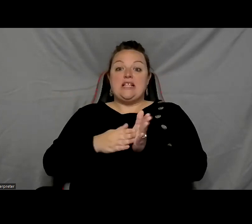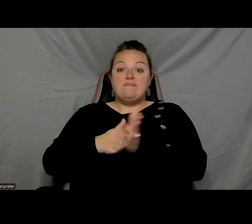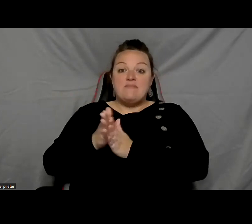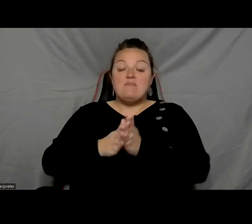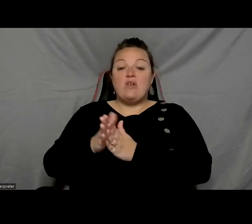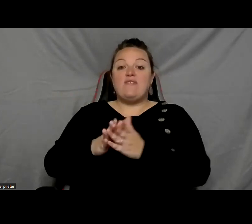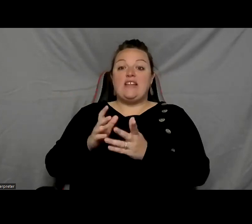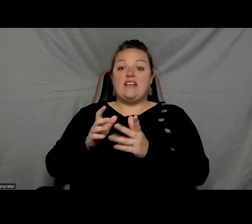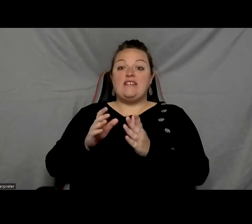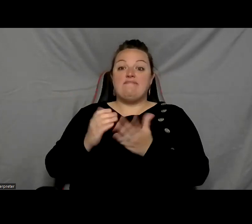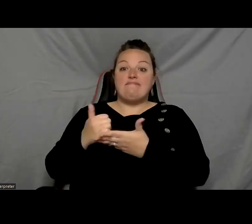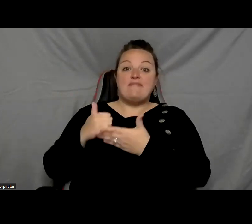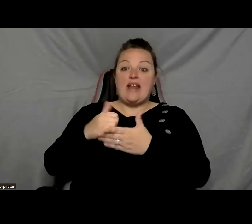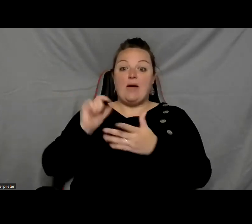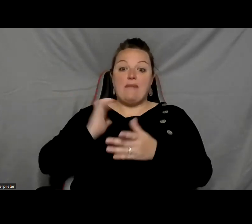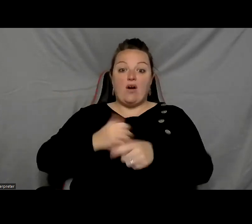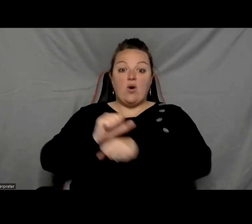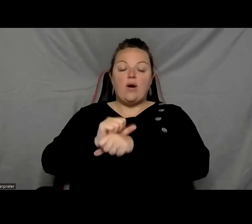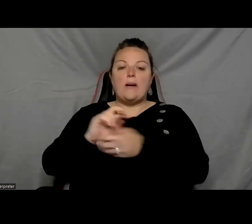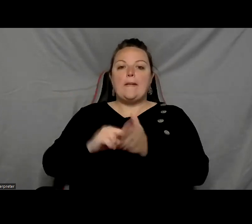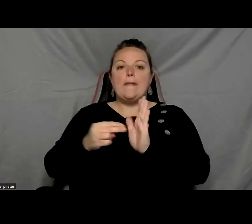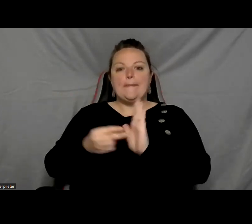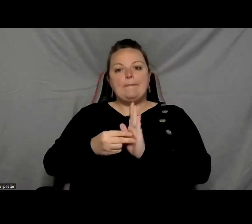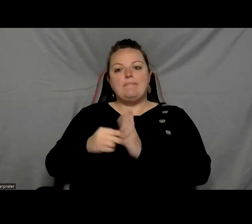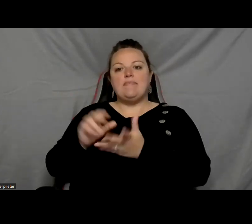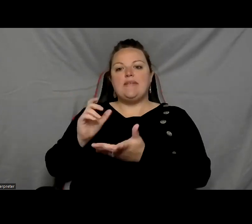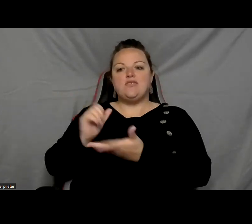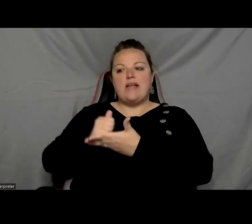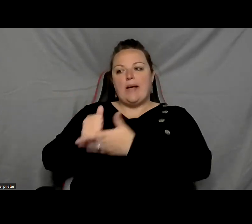our staff, our supervisors, they are all your neighbors.